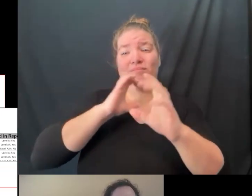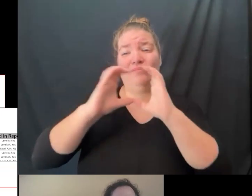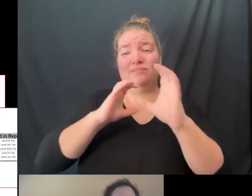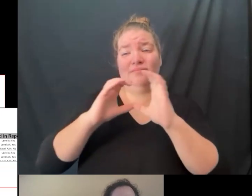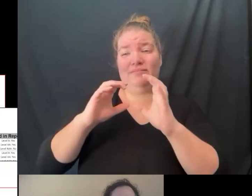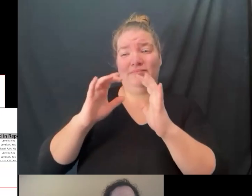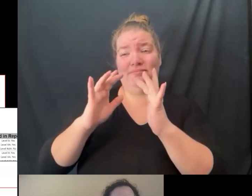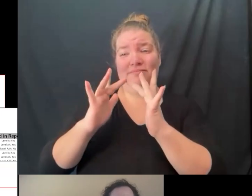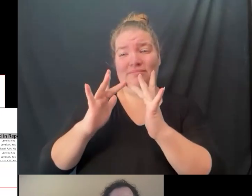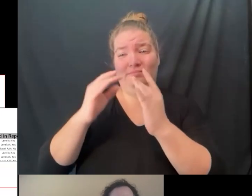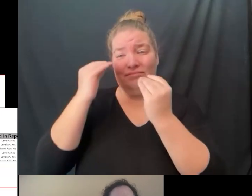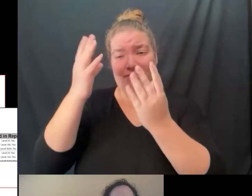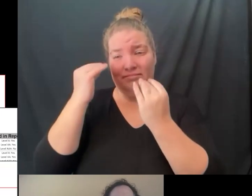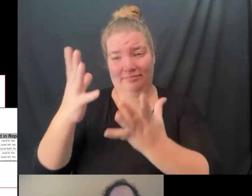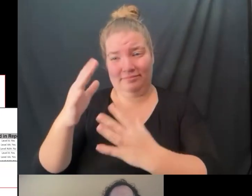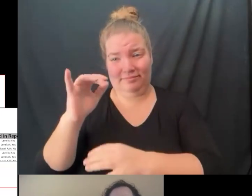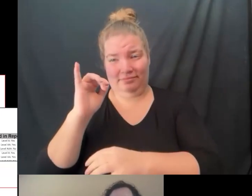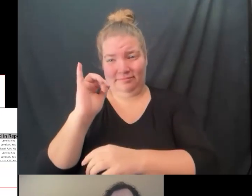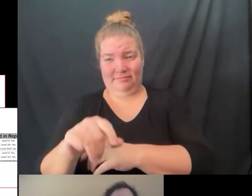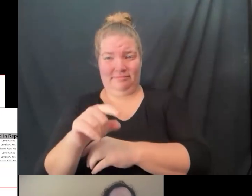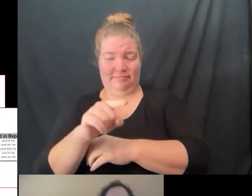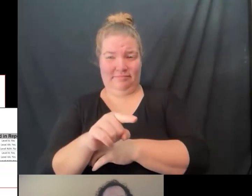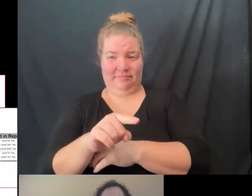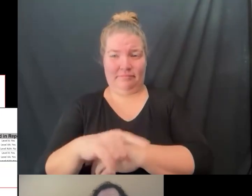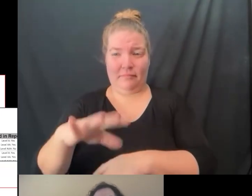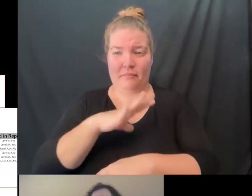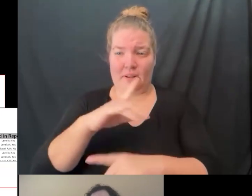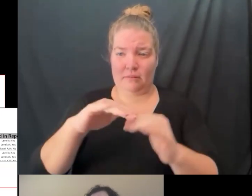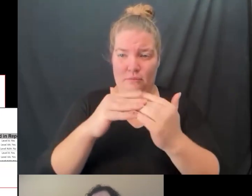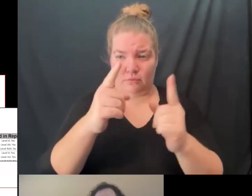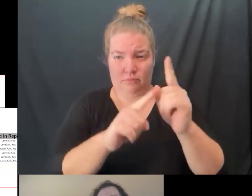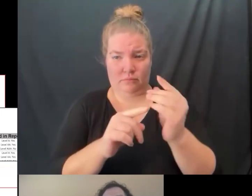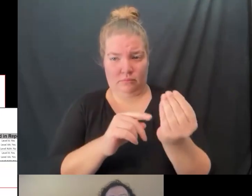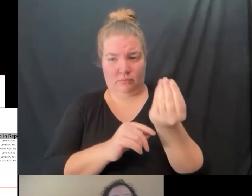the EN 301 549 standard, WCAG 2.2, WCAG 2.1, WCAG 2.0, all